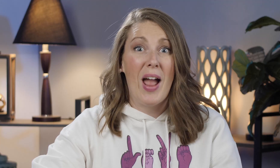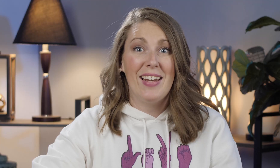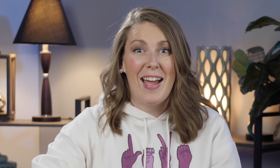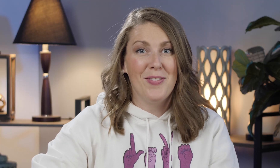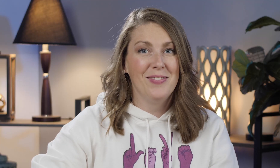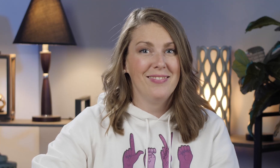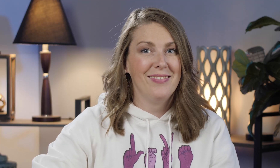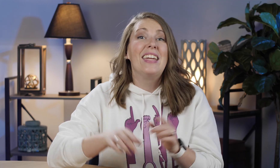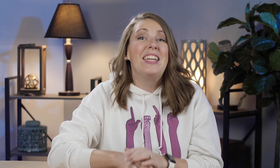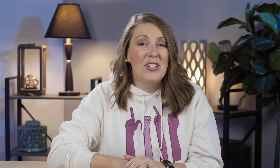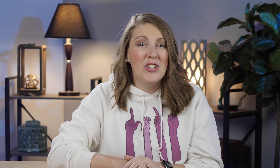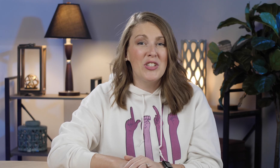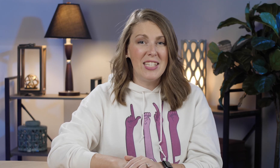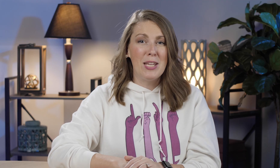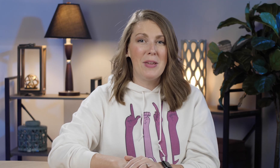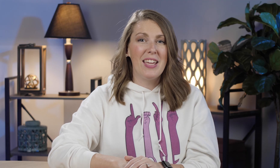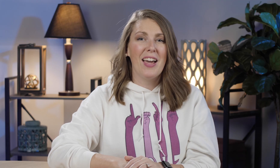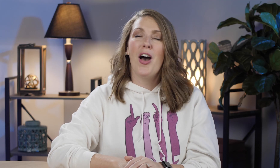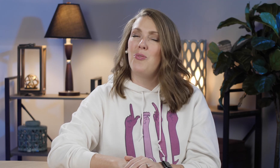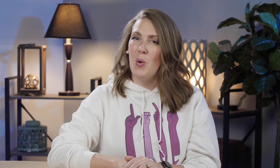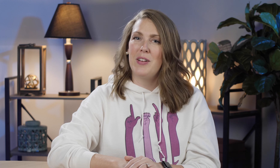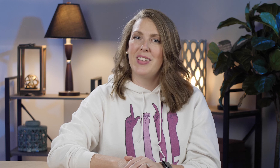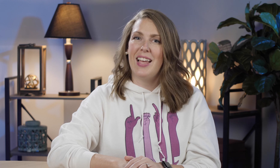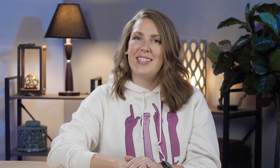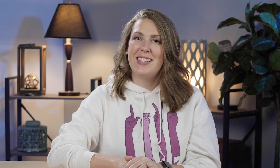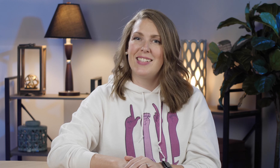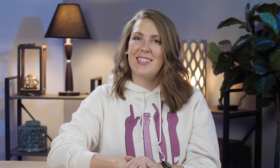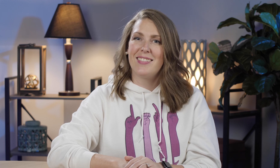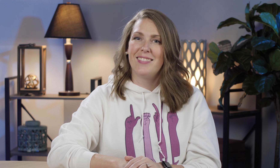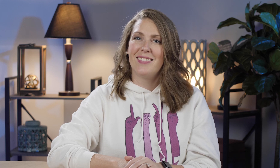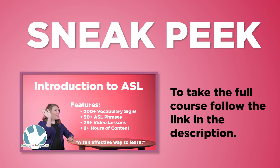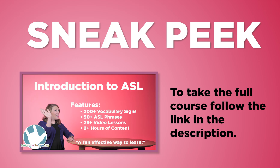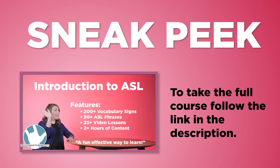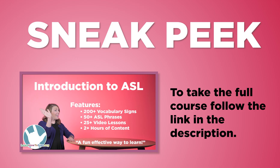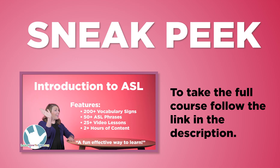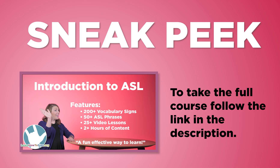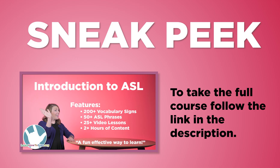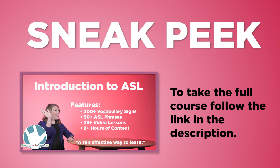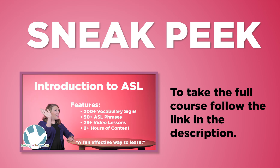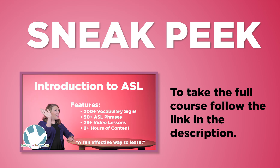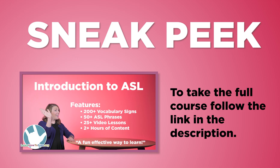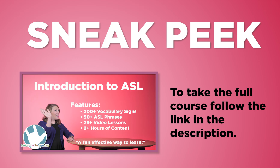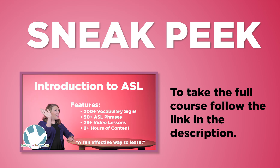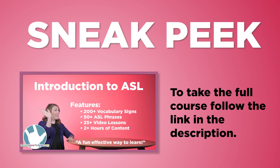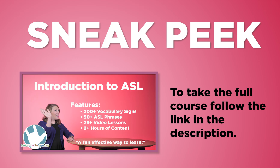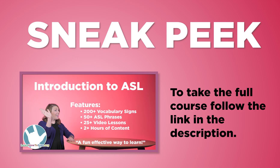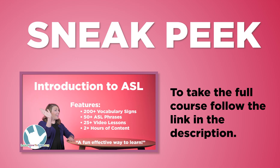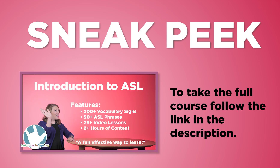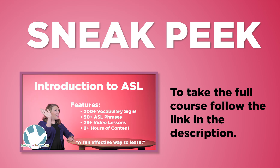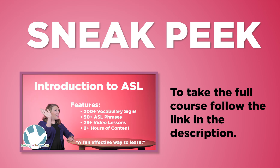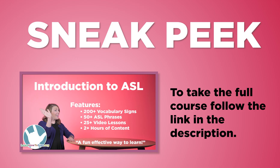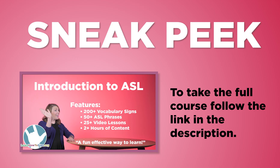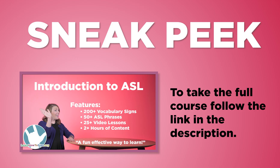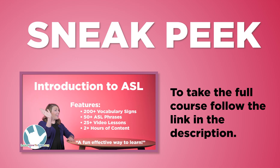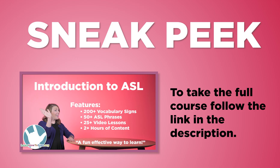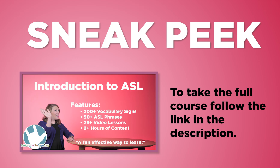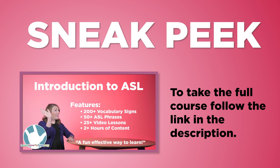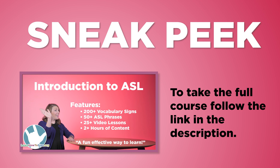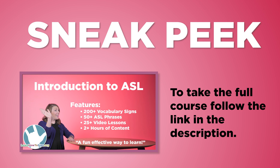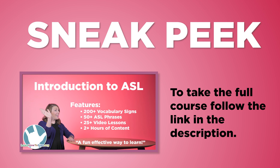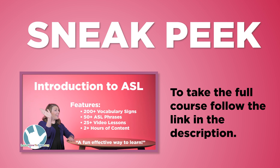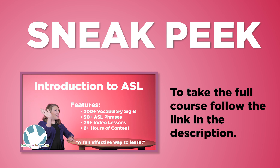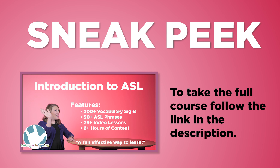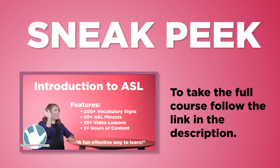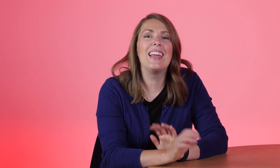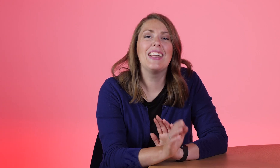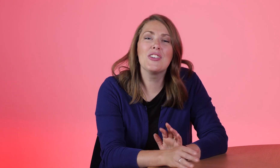right now here's your sneak peek of one of the lessons